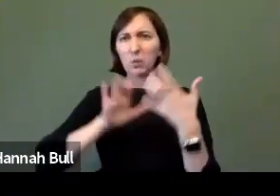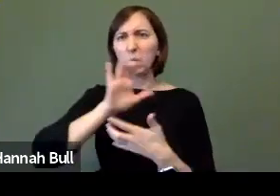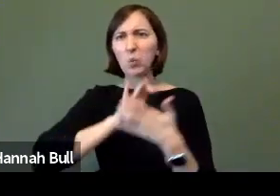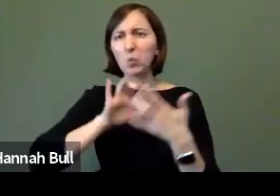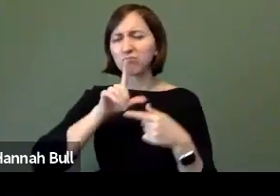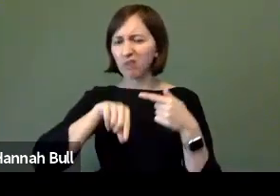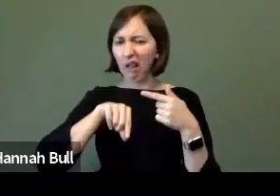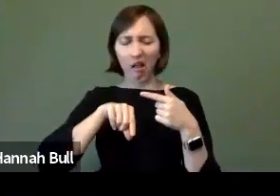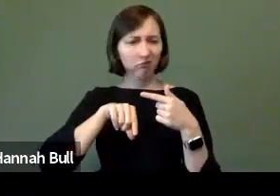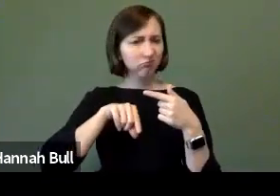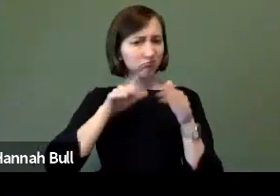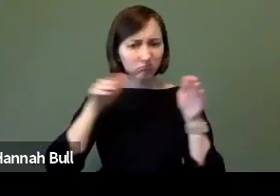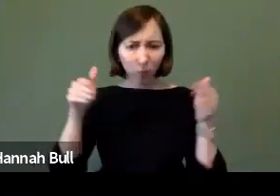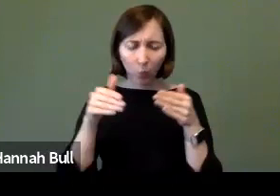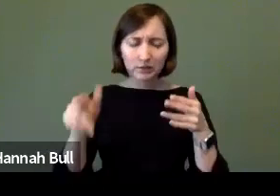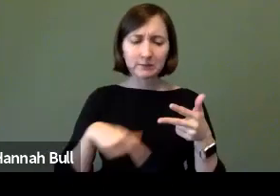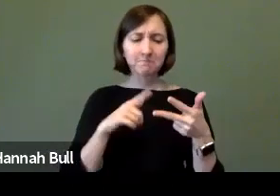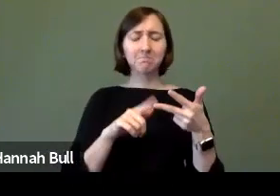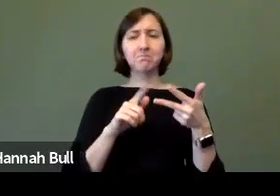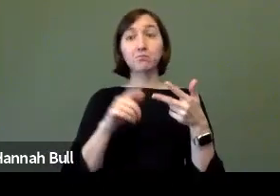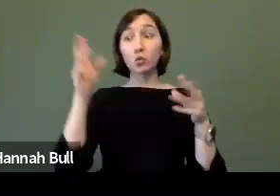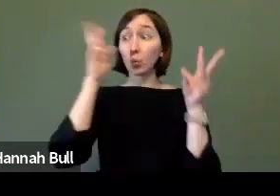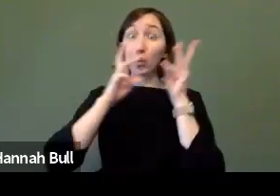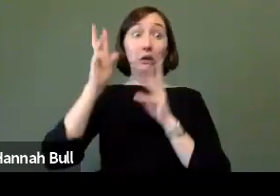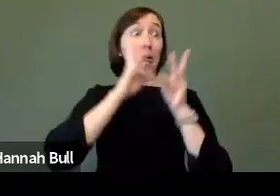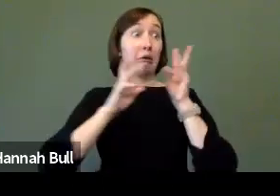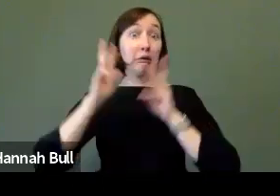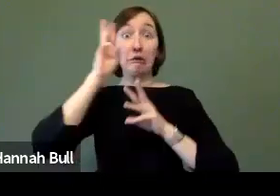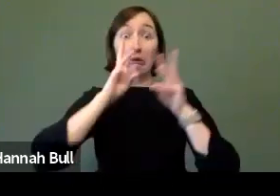Excessive fears or worries or extreme feelings of guilt.